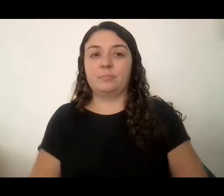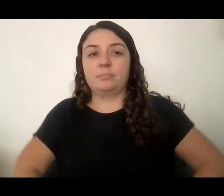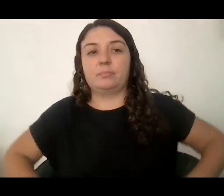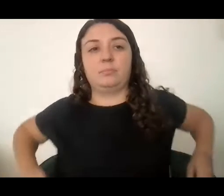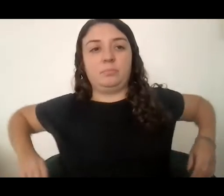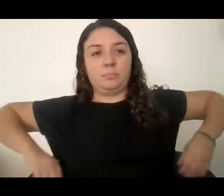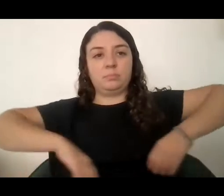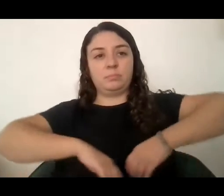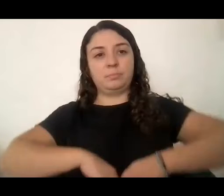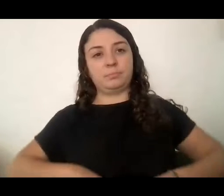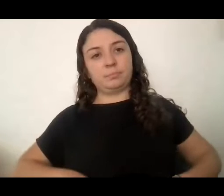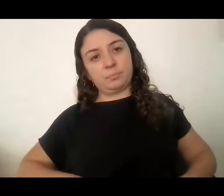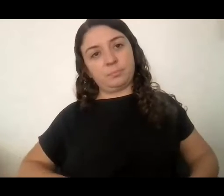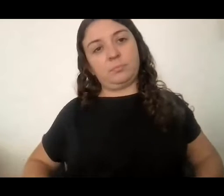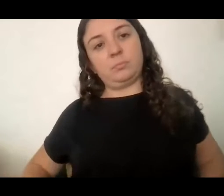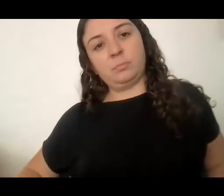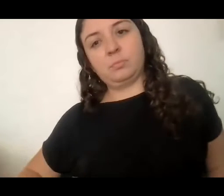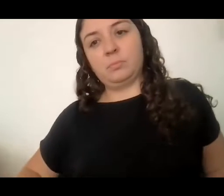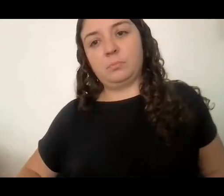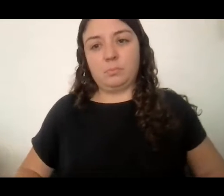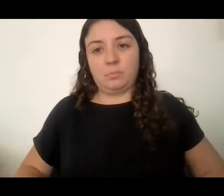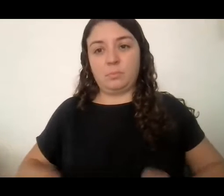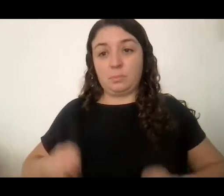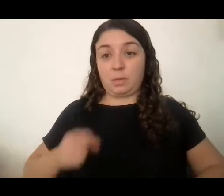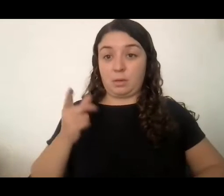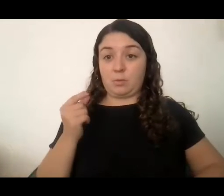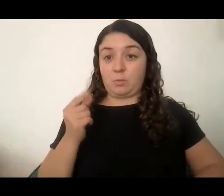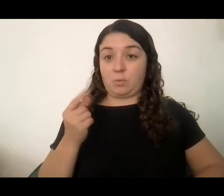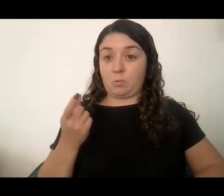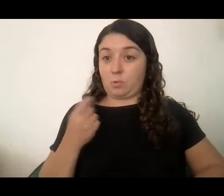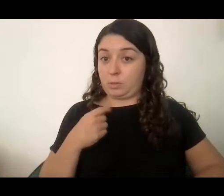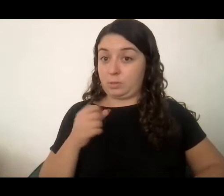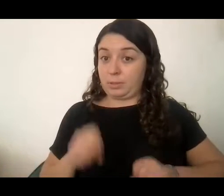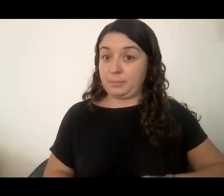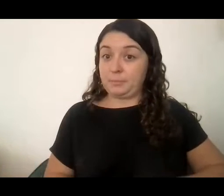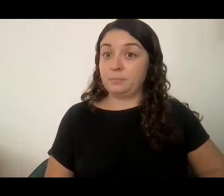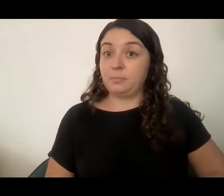we have time for one more question, Molly? >> MOLLY SULLIVAN: Let's yeah,